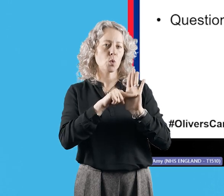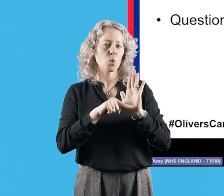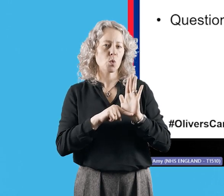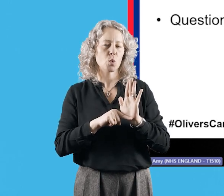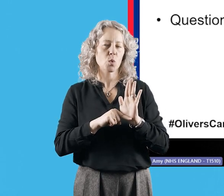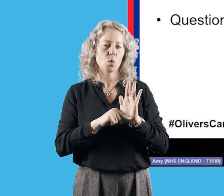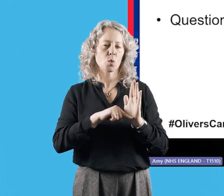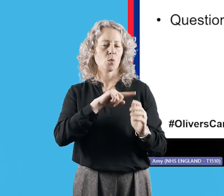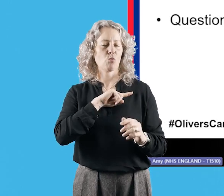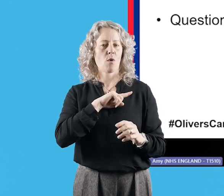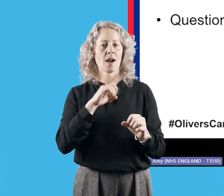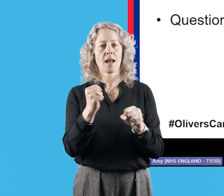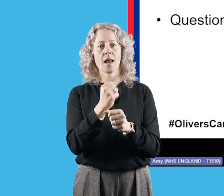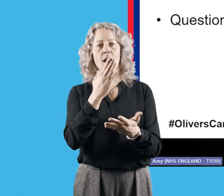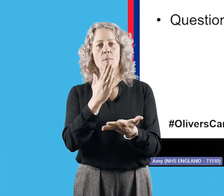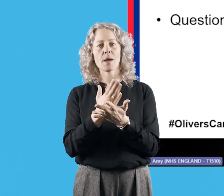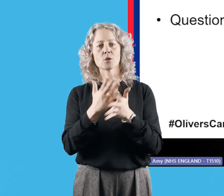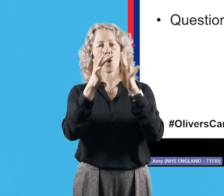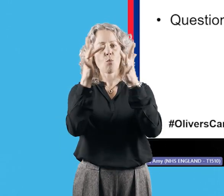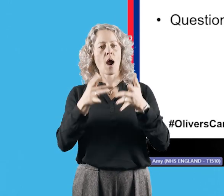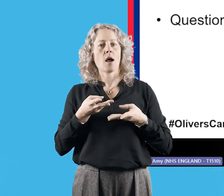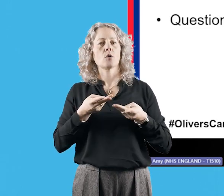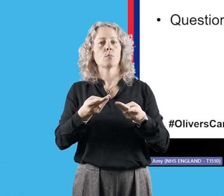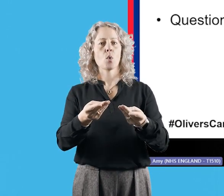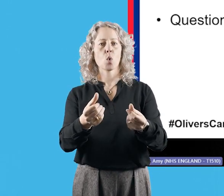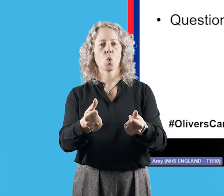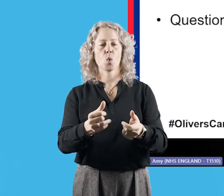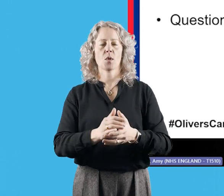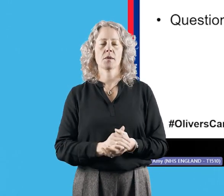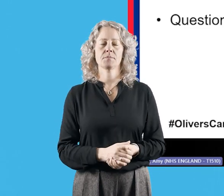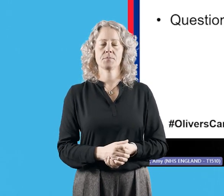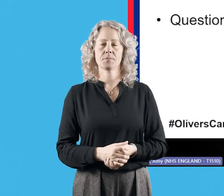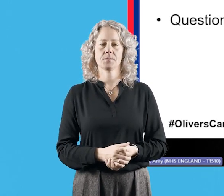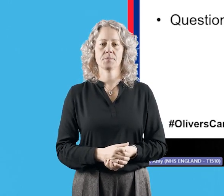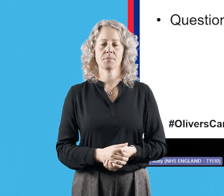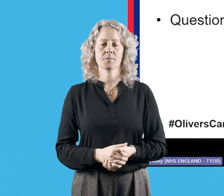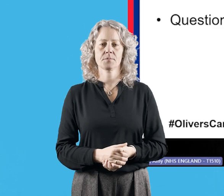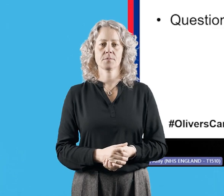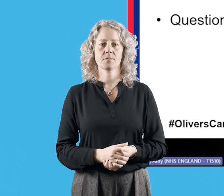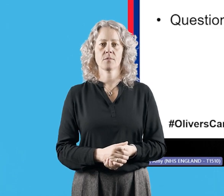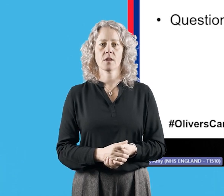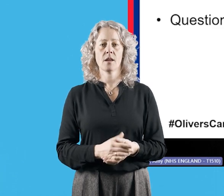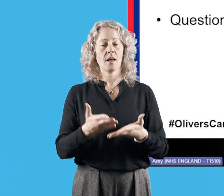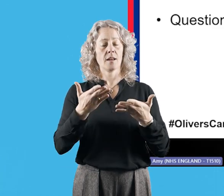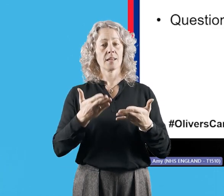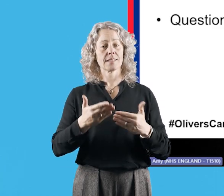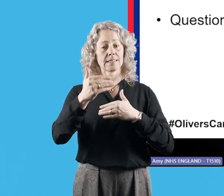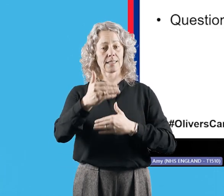Just to make sure the webinar runs as smoothly as possible for all of us. So we're recording today's session